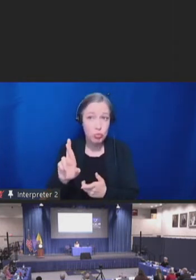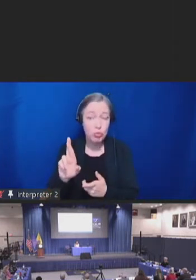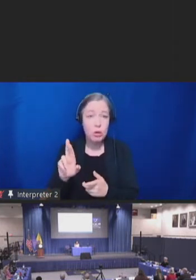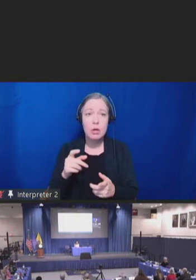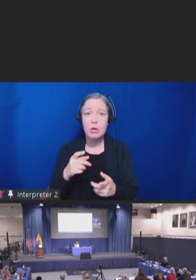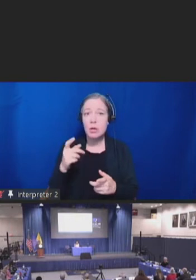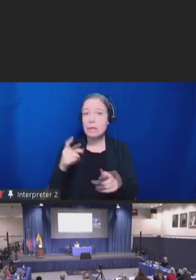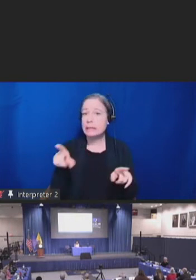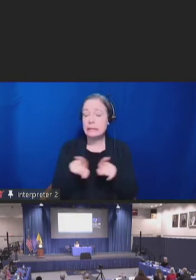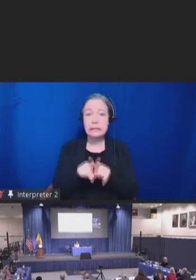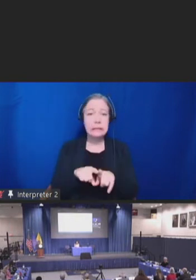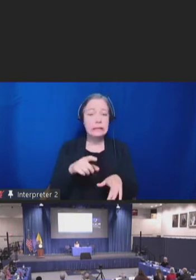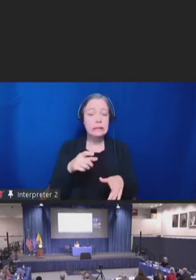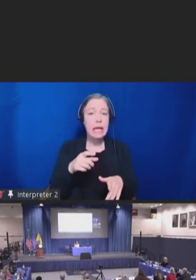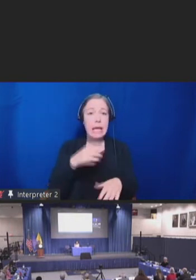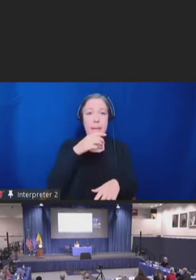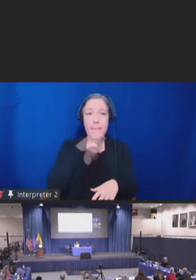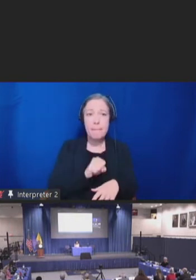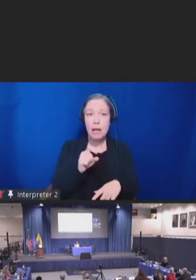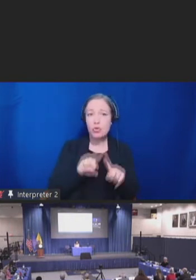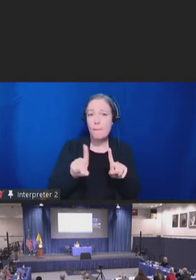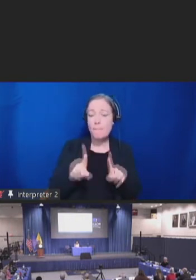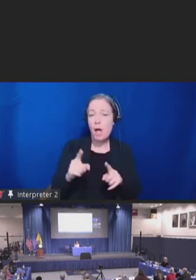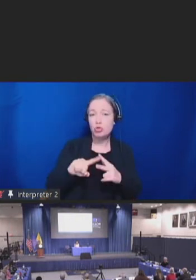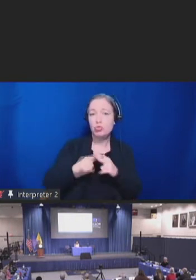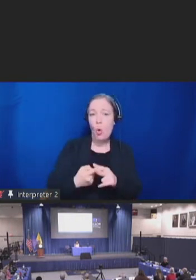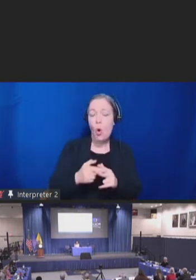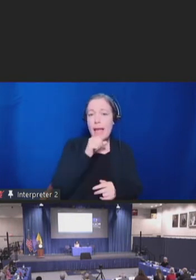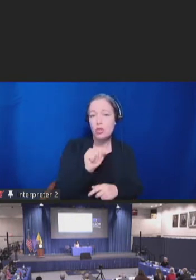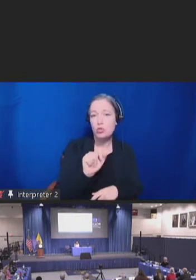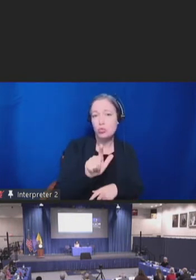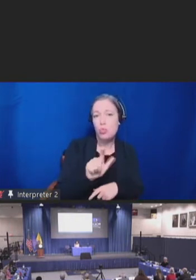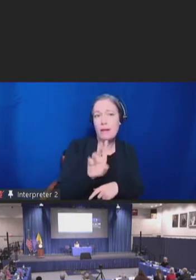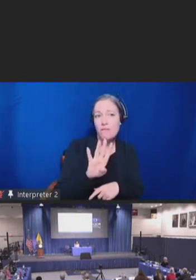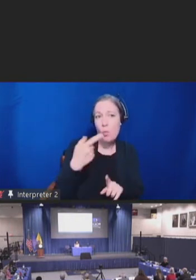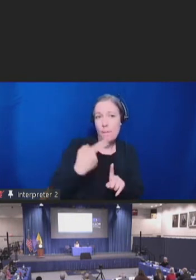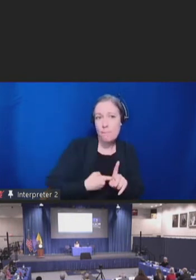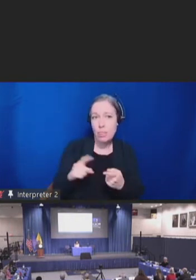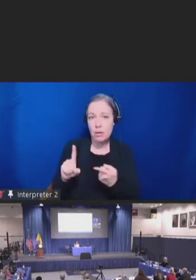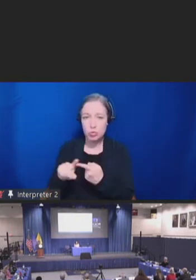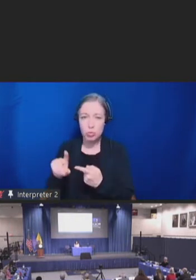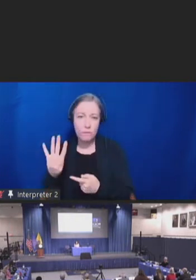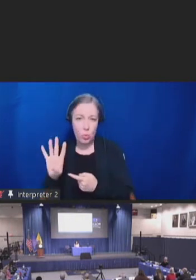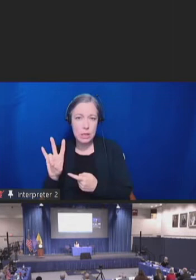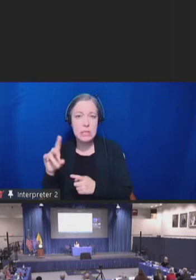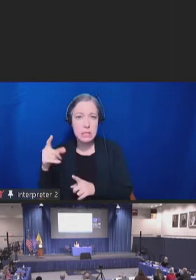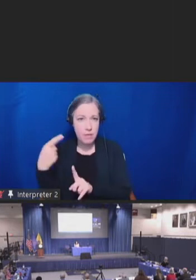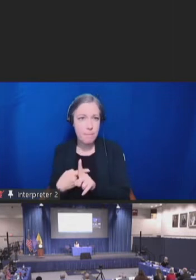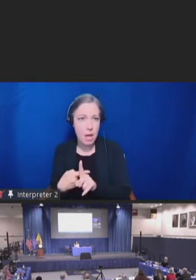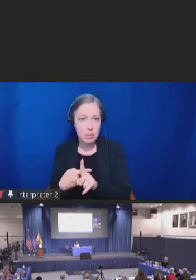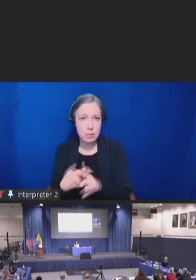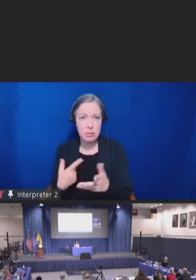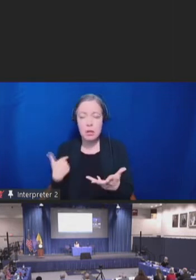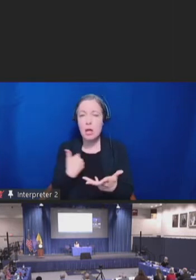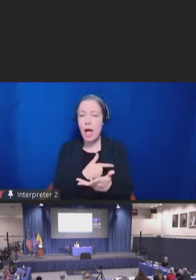And then some of these infections were verified by manual medical record review of a sample of outcomes.